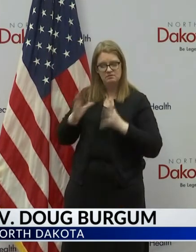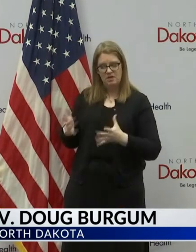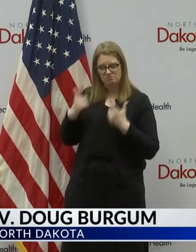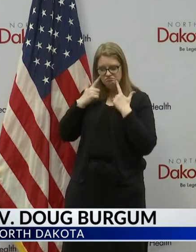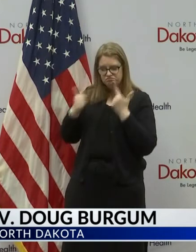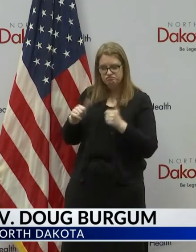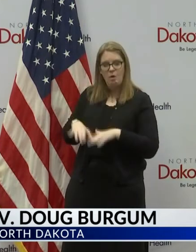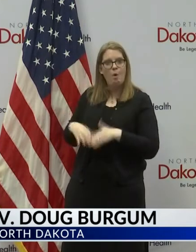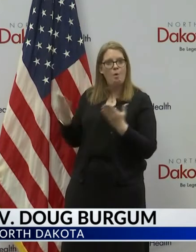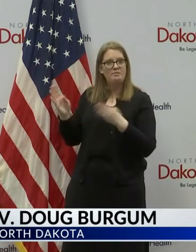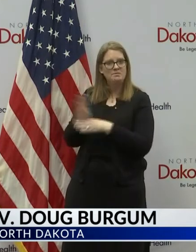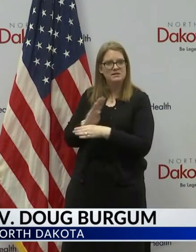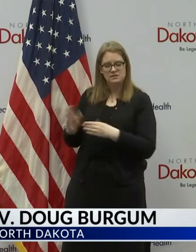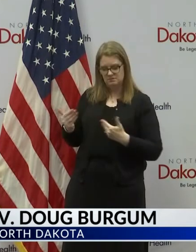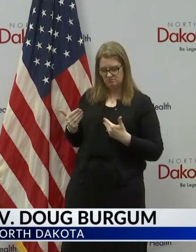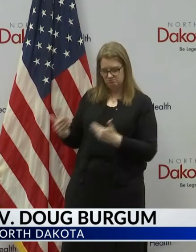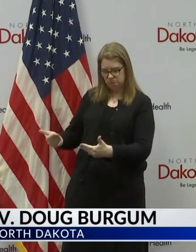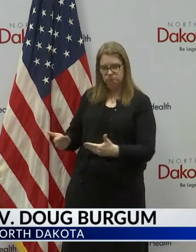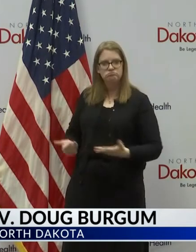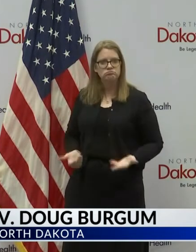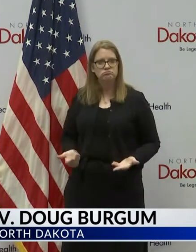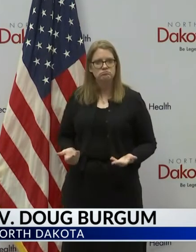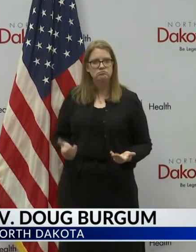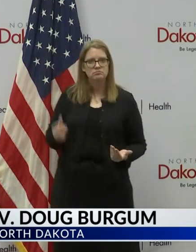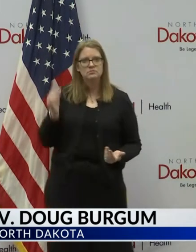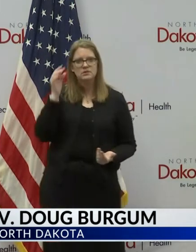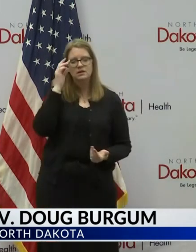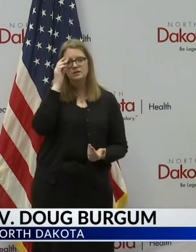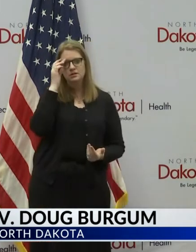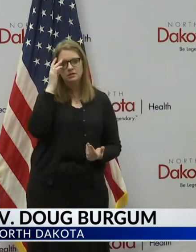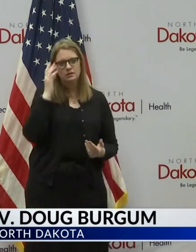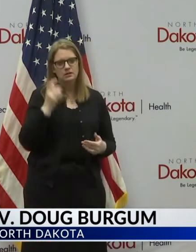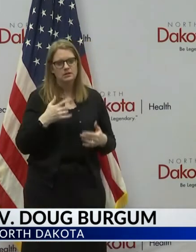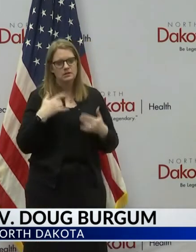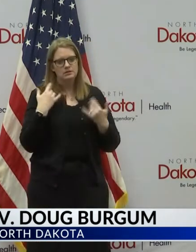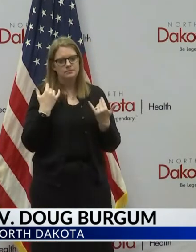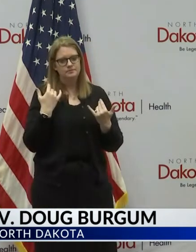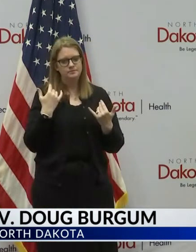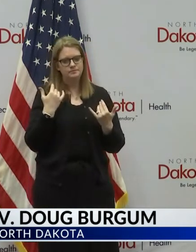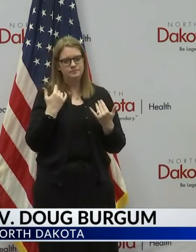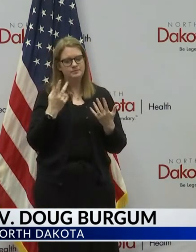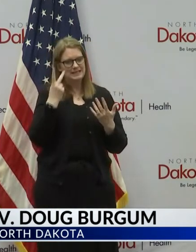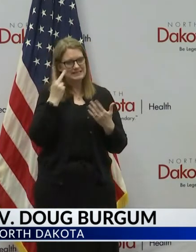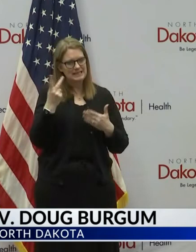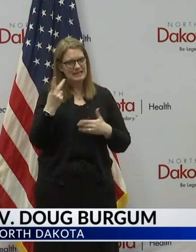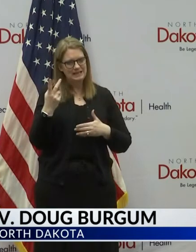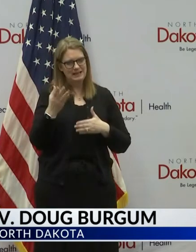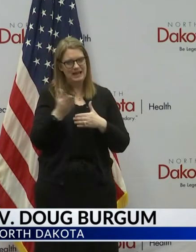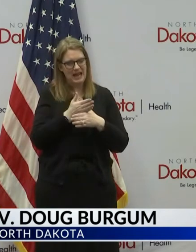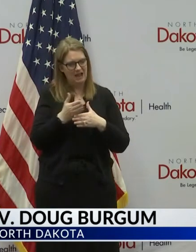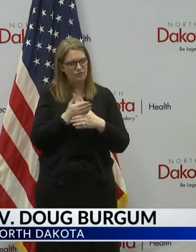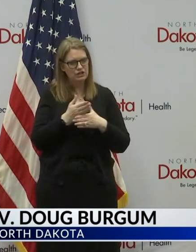AREN'T UNDER A MANDATORY ORDER, YOU'RE WELCOME TO ROTCHE -- REOPEN YOUR BUSINESS.